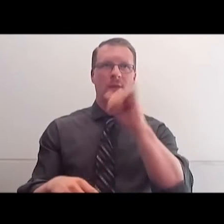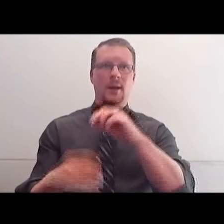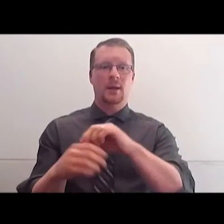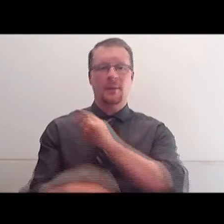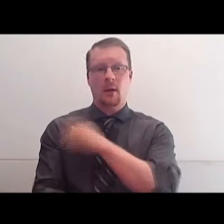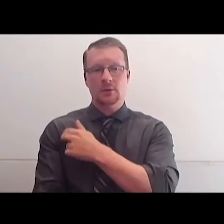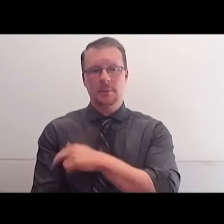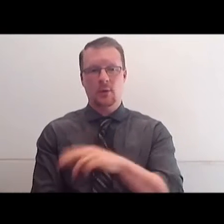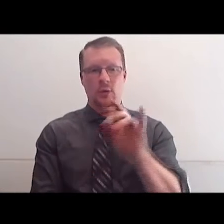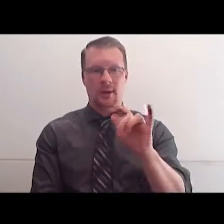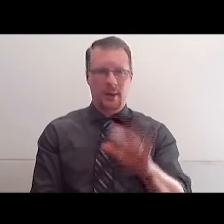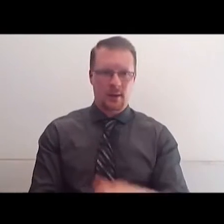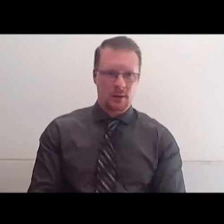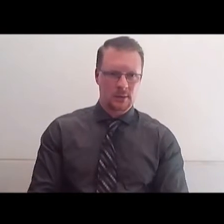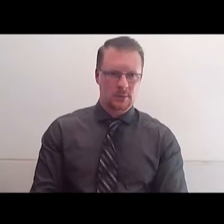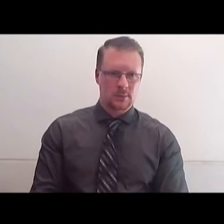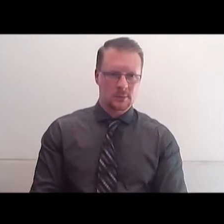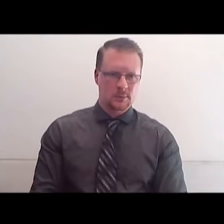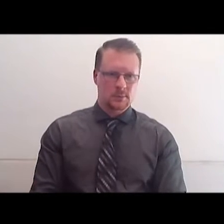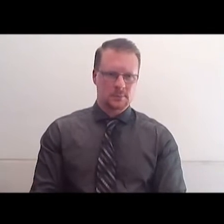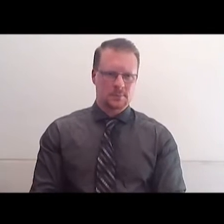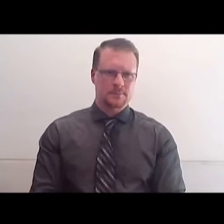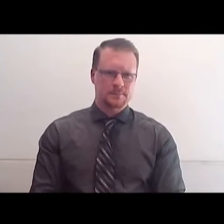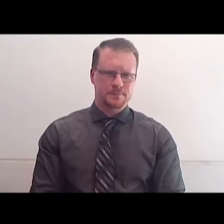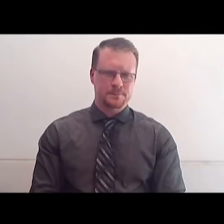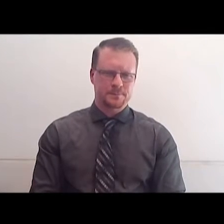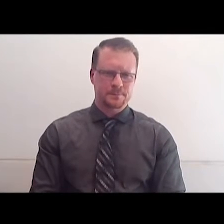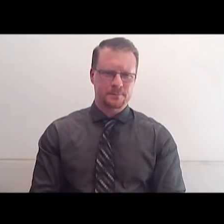What did forms and the signs in the hospital or clinic look like?